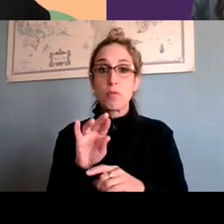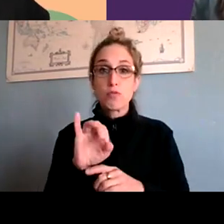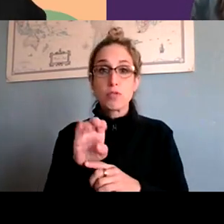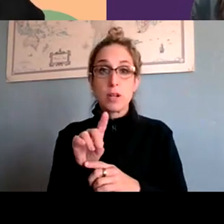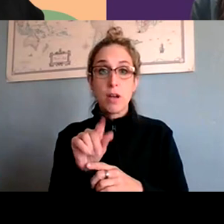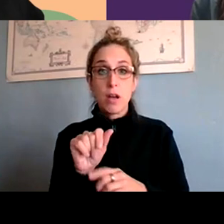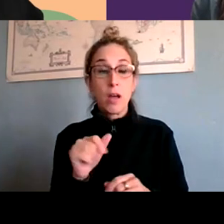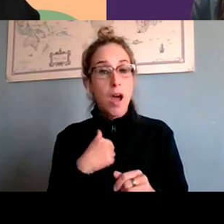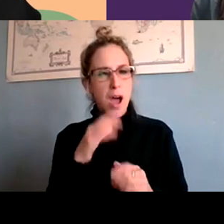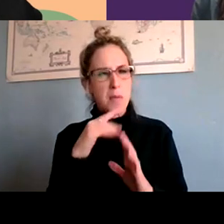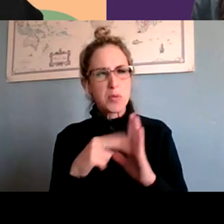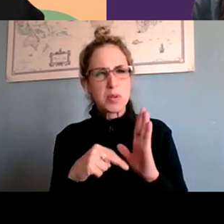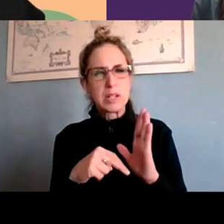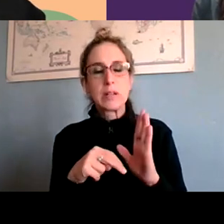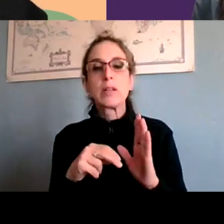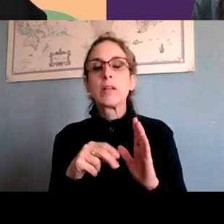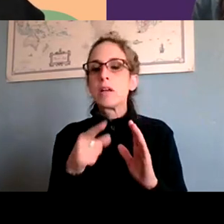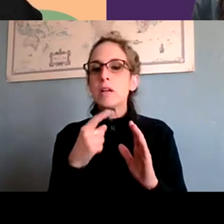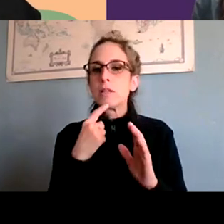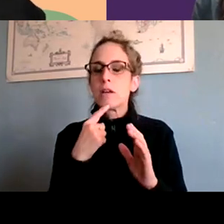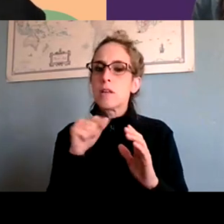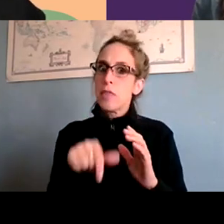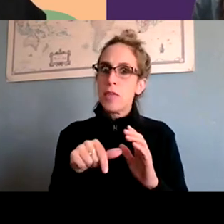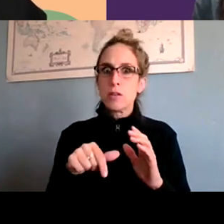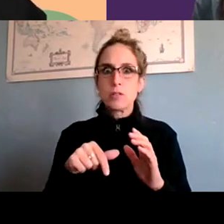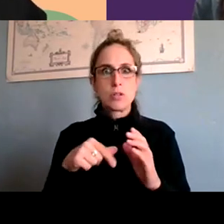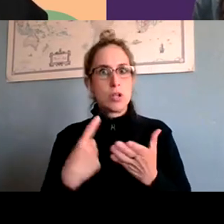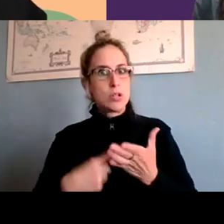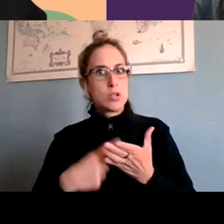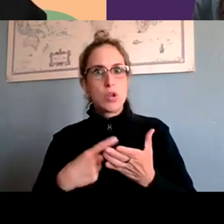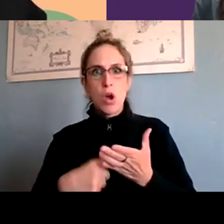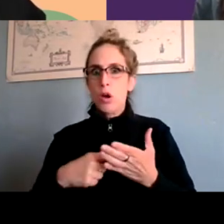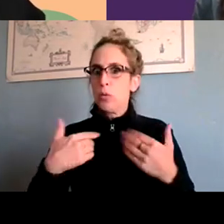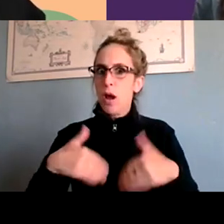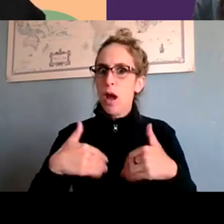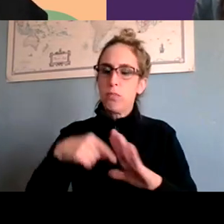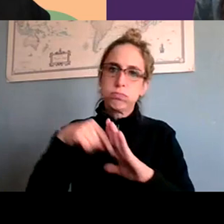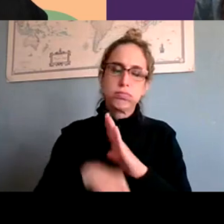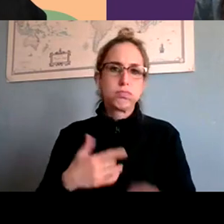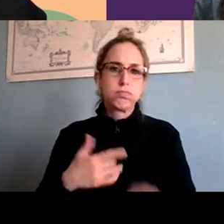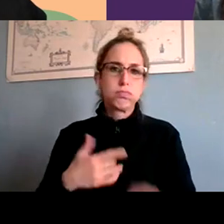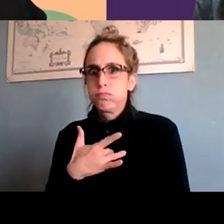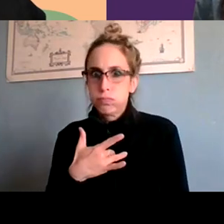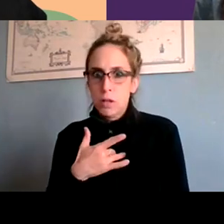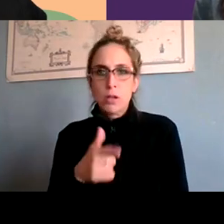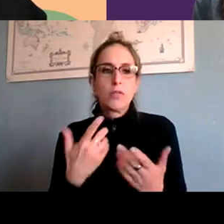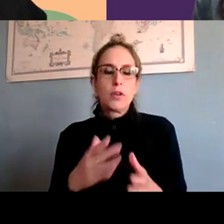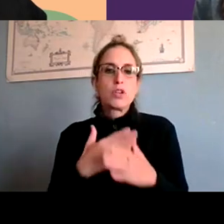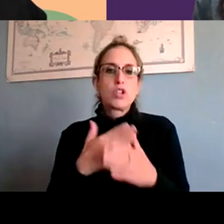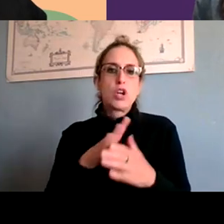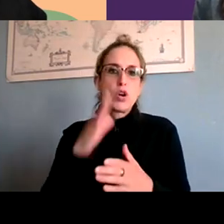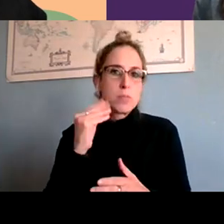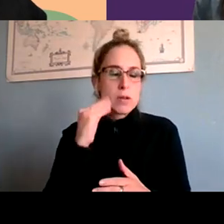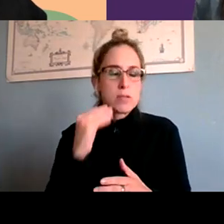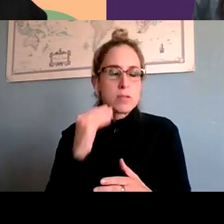Kyle Livie (he/him/his): Which i'm going to read this talk really strikes deep as you read your paper and shared your experiences in academia, I felt understood and moved to tears.